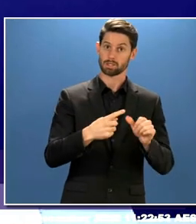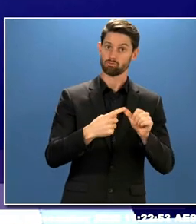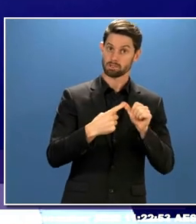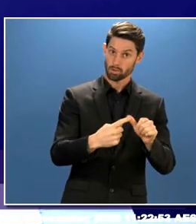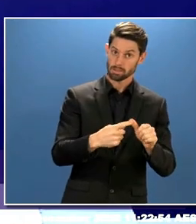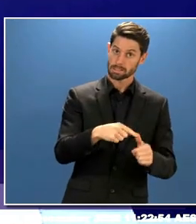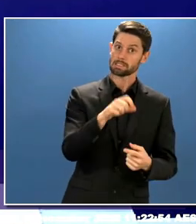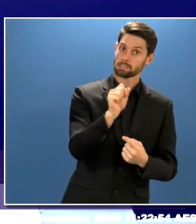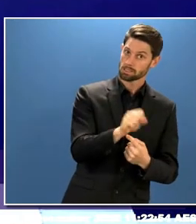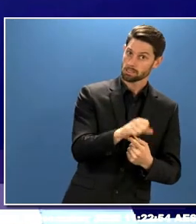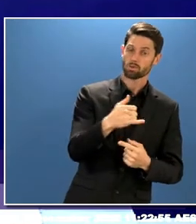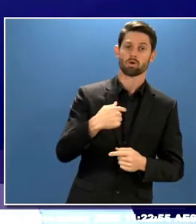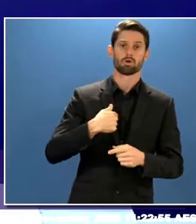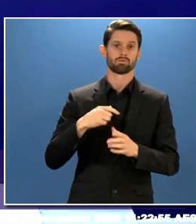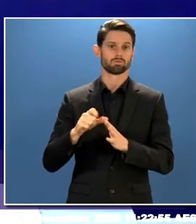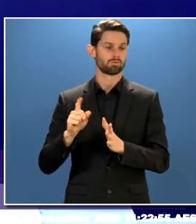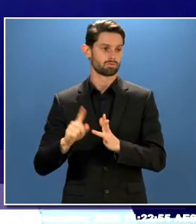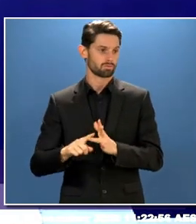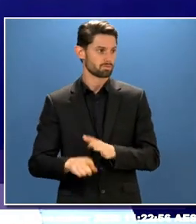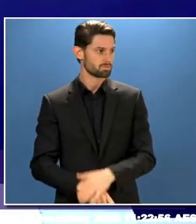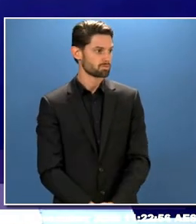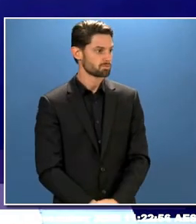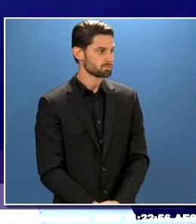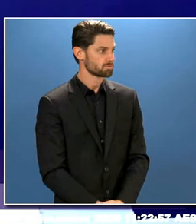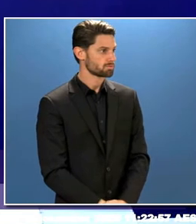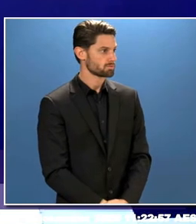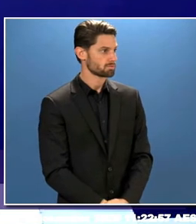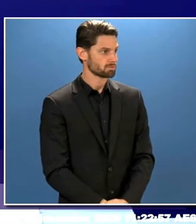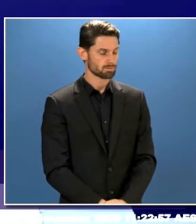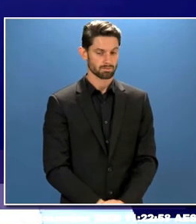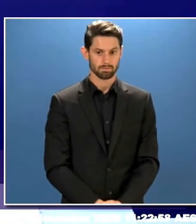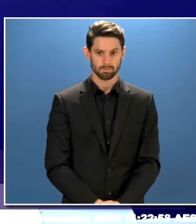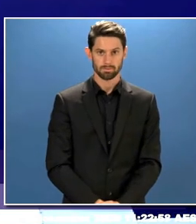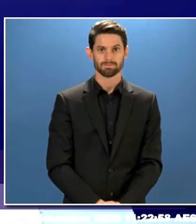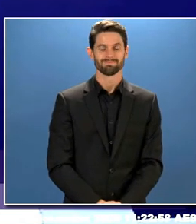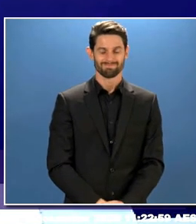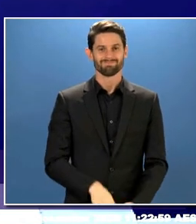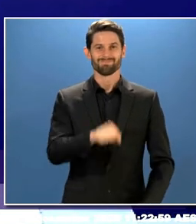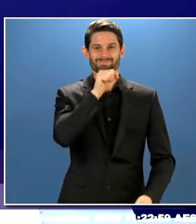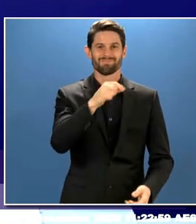administer the oath to you. Thank you. Thank you, Commissioner.